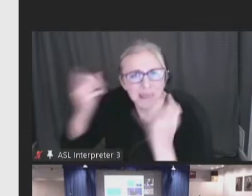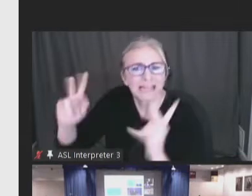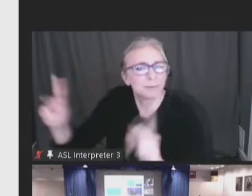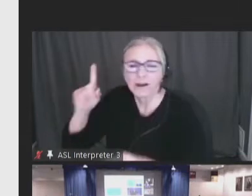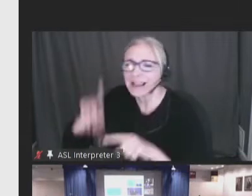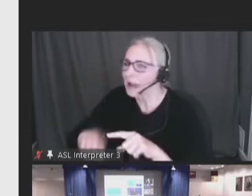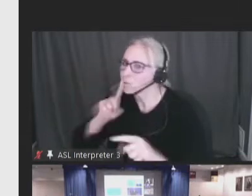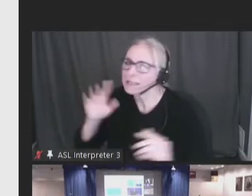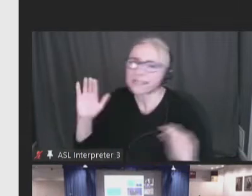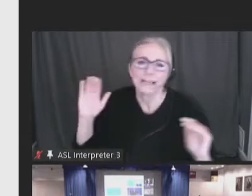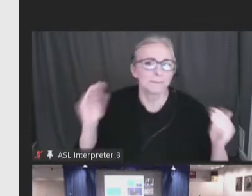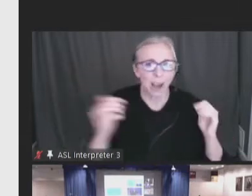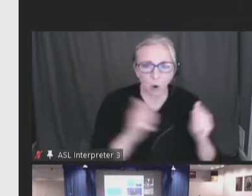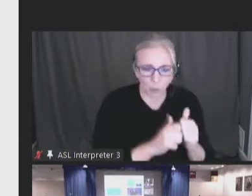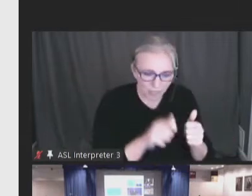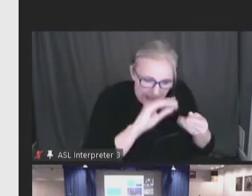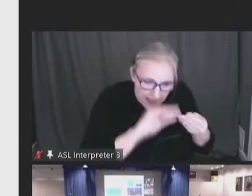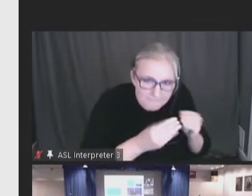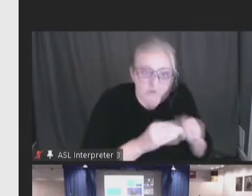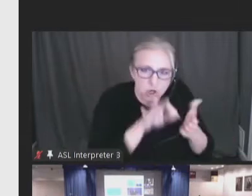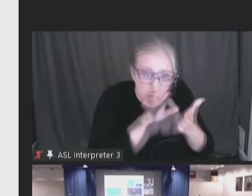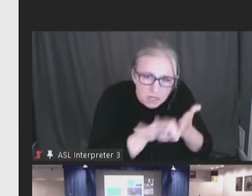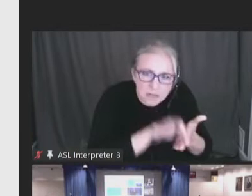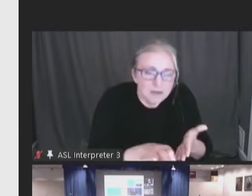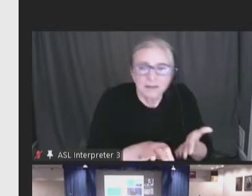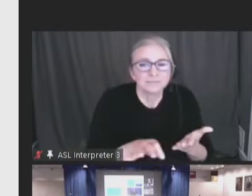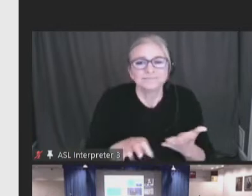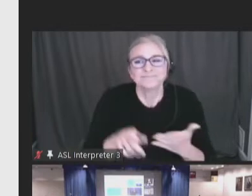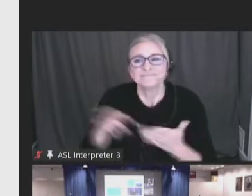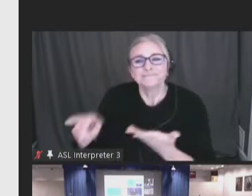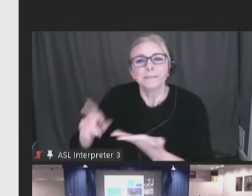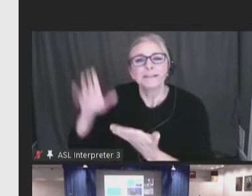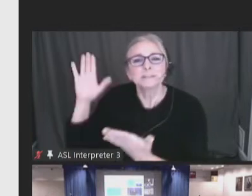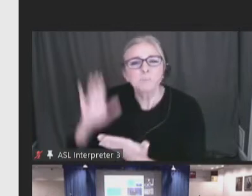which tend to be smaller. So, that's an entirely different,